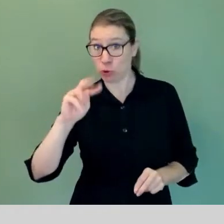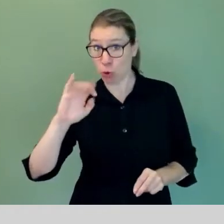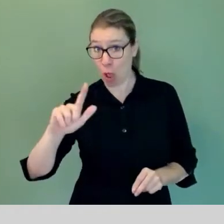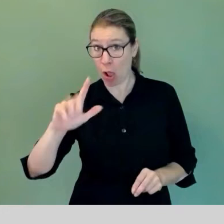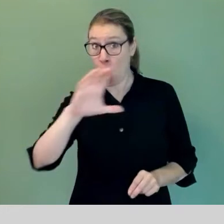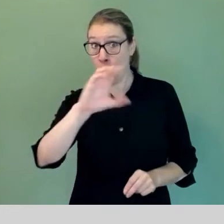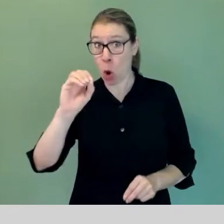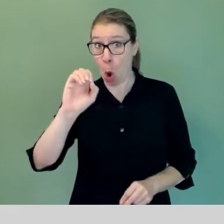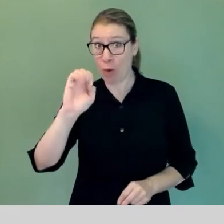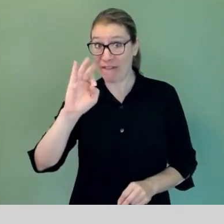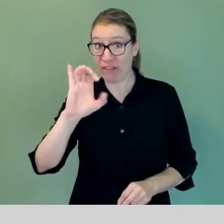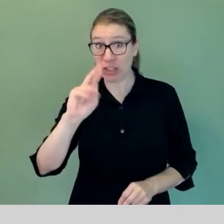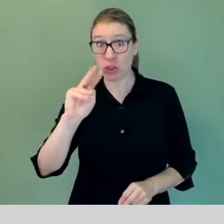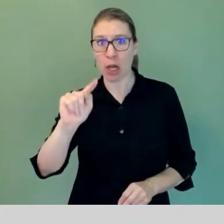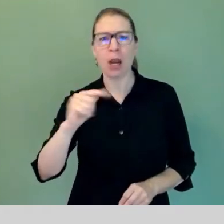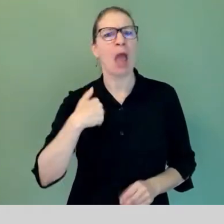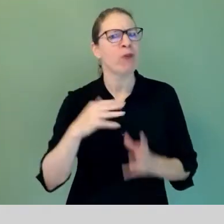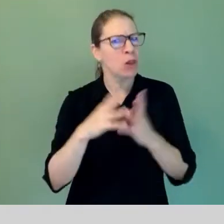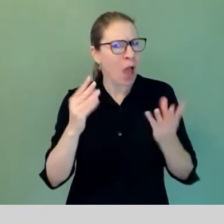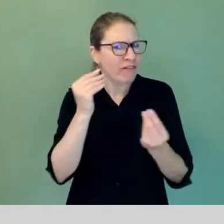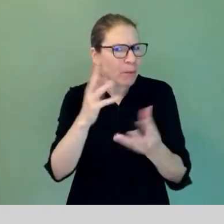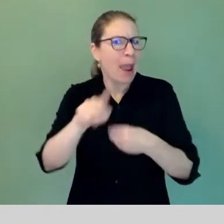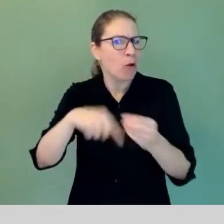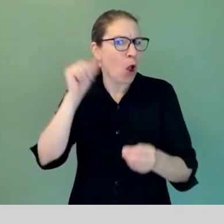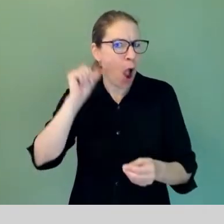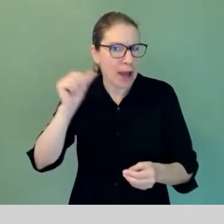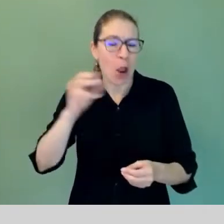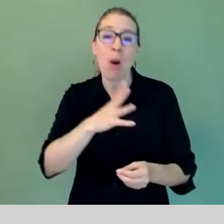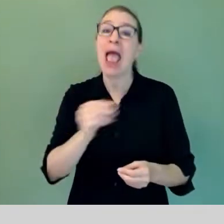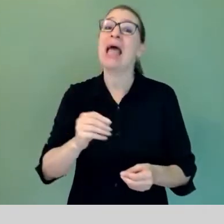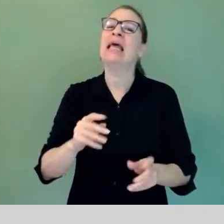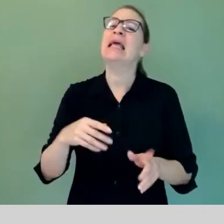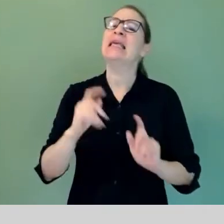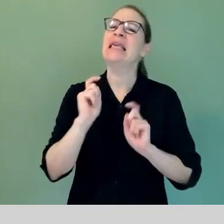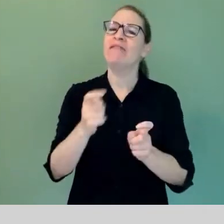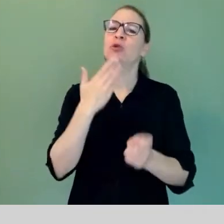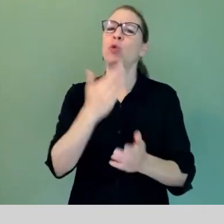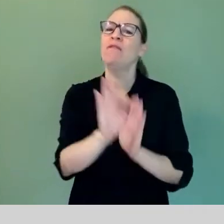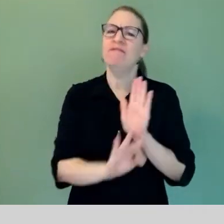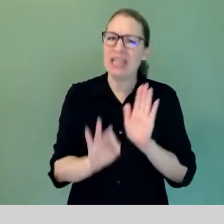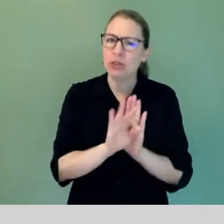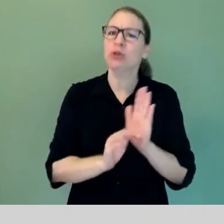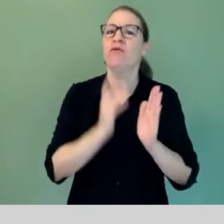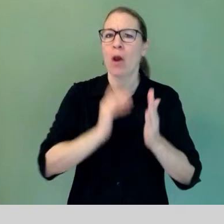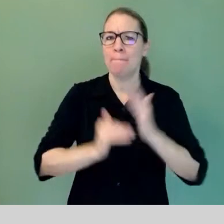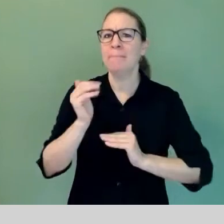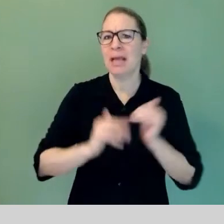to contain a lot of important information about the audio, and they form as great features for building machine learning models.